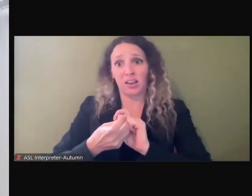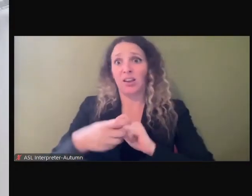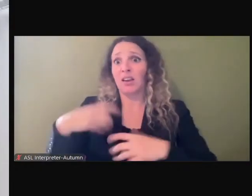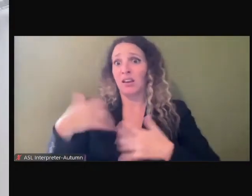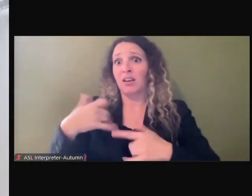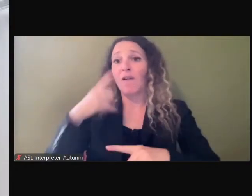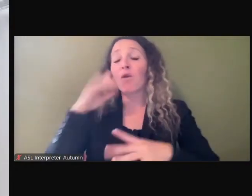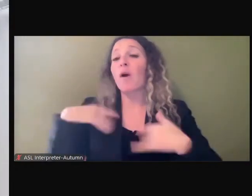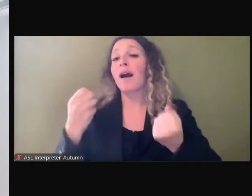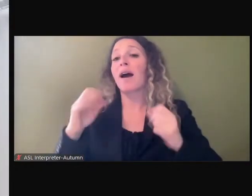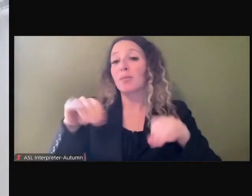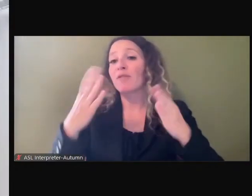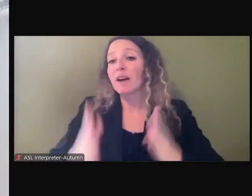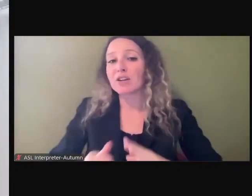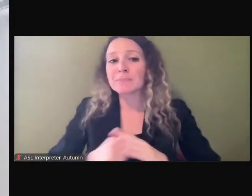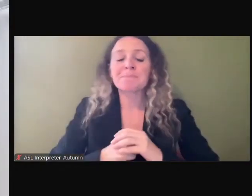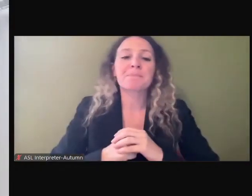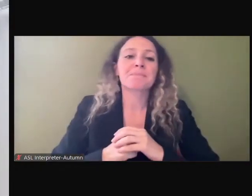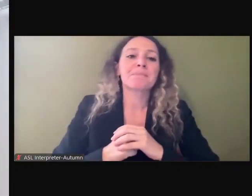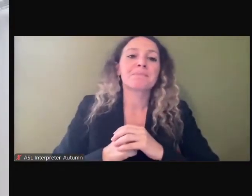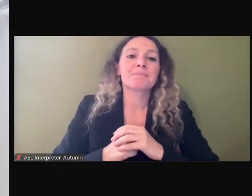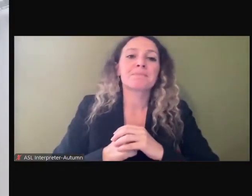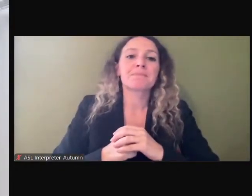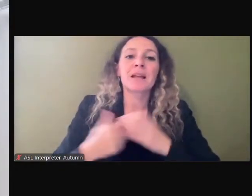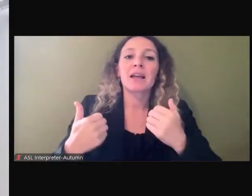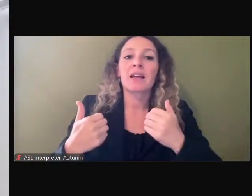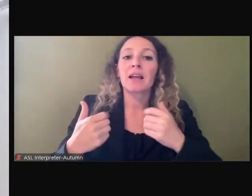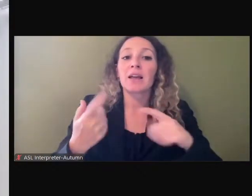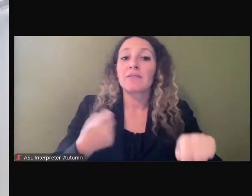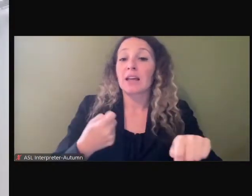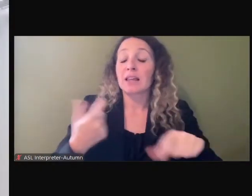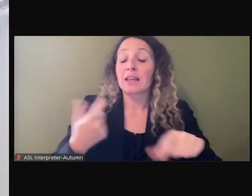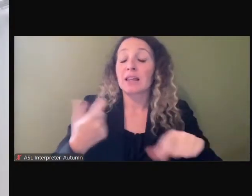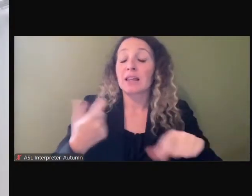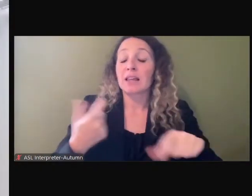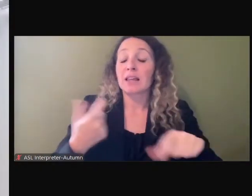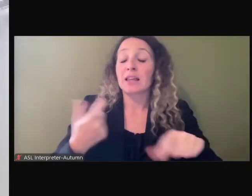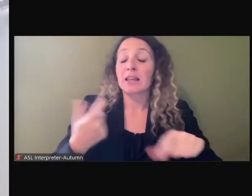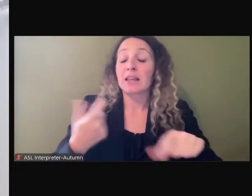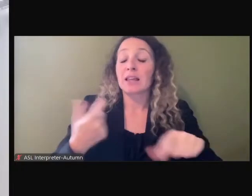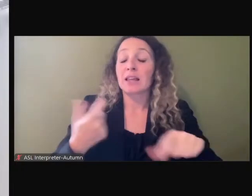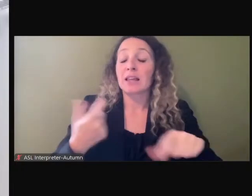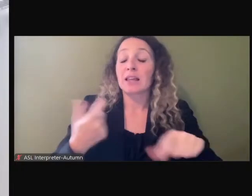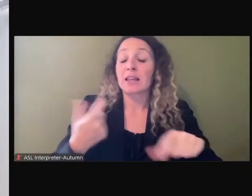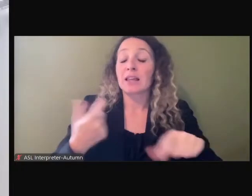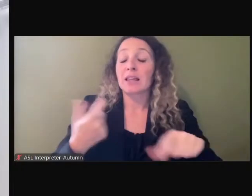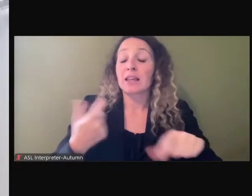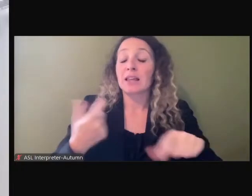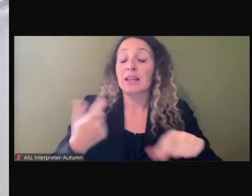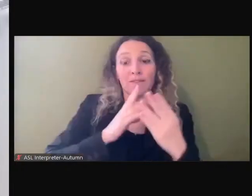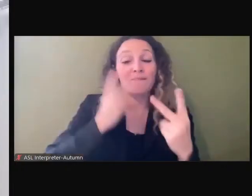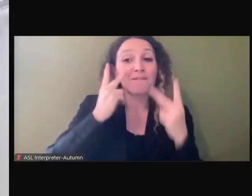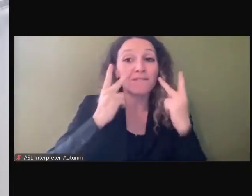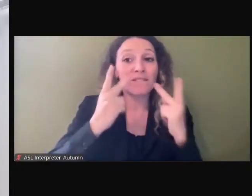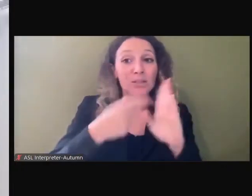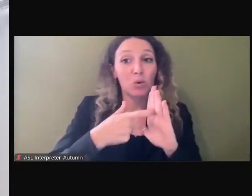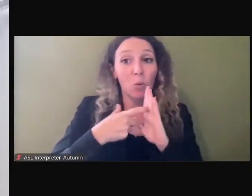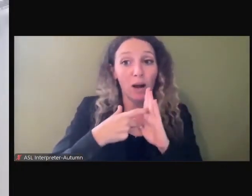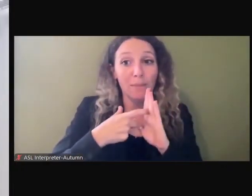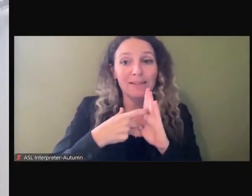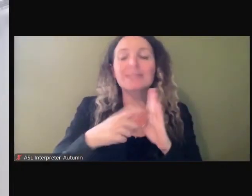of a special registration process and the elimination permanently is crucial.